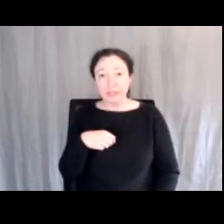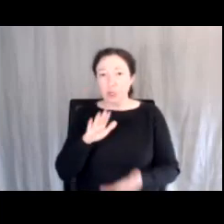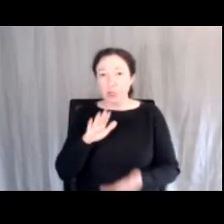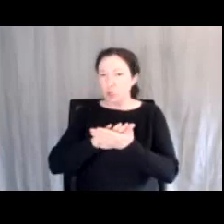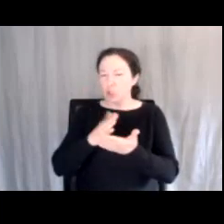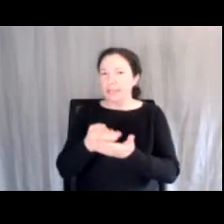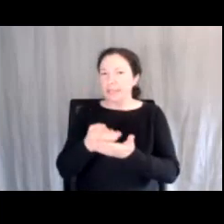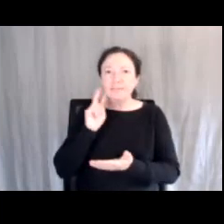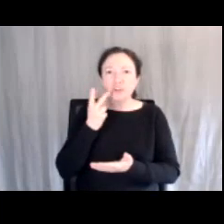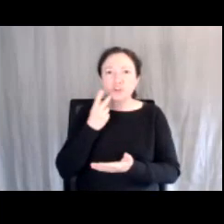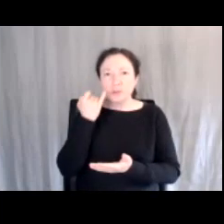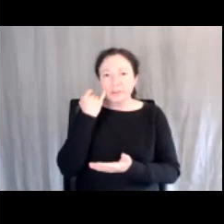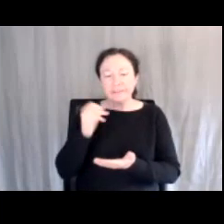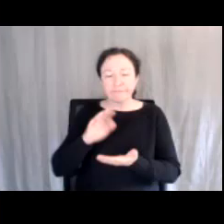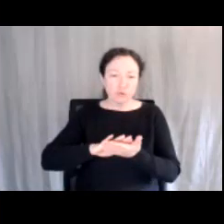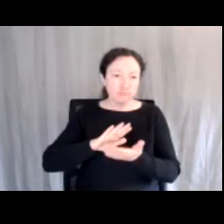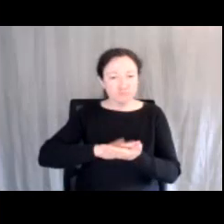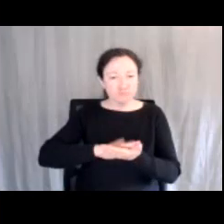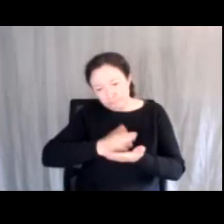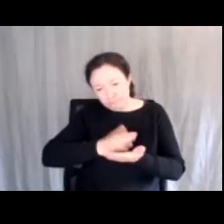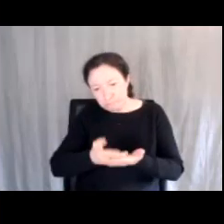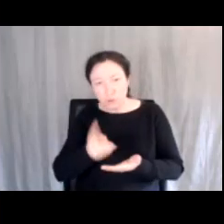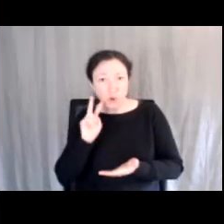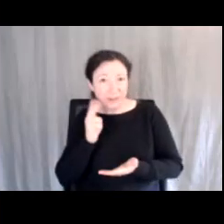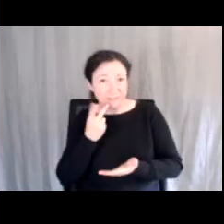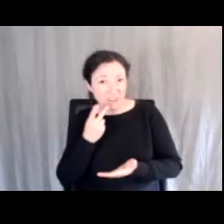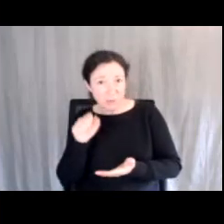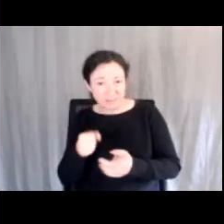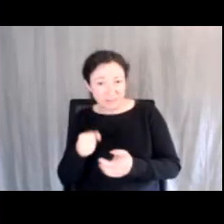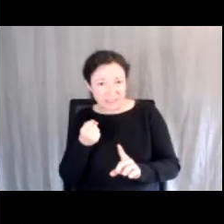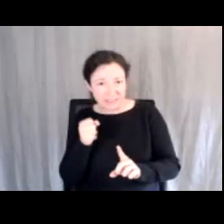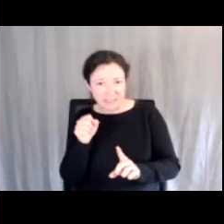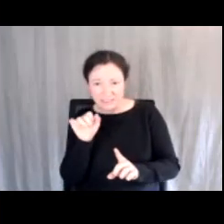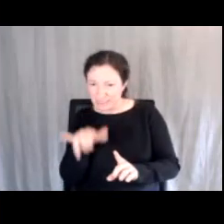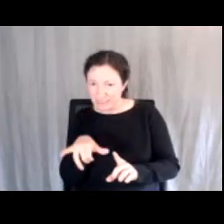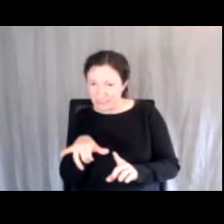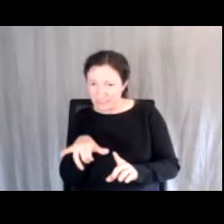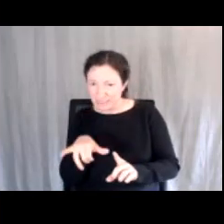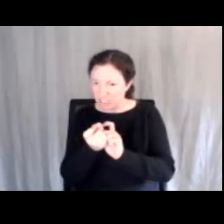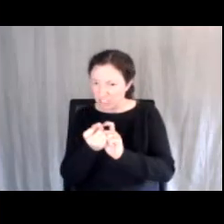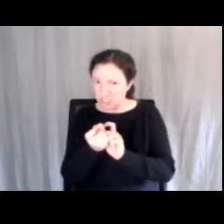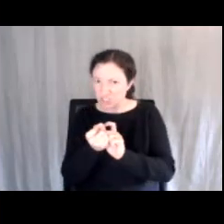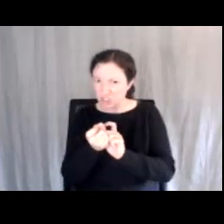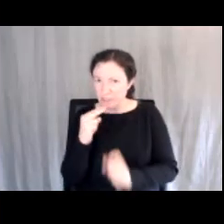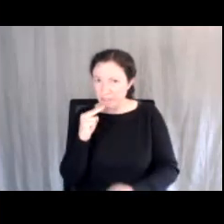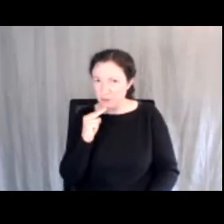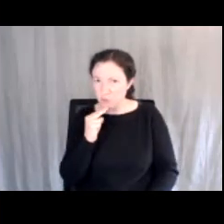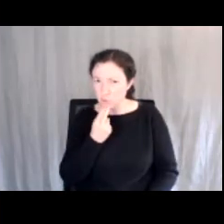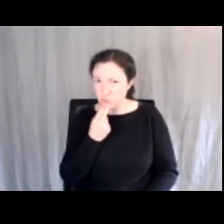If you're cooking your leafy green vegetables, does that impact that nutrient that you mentioned?